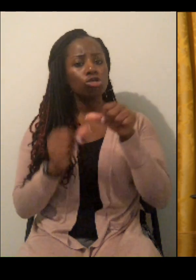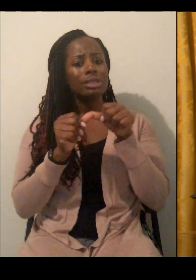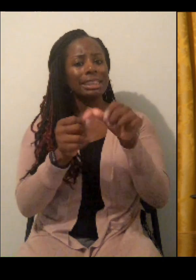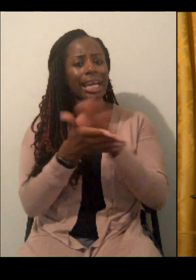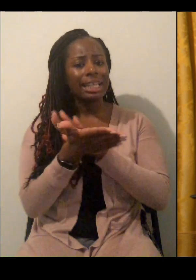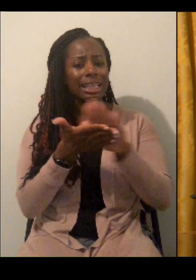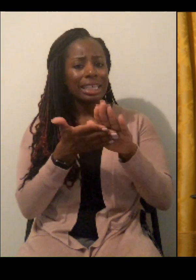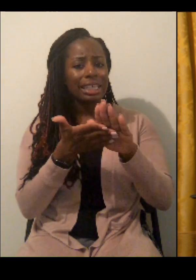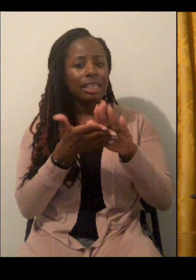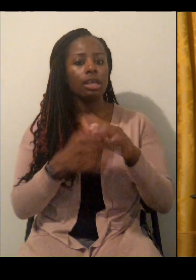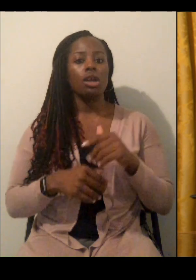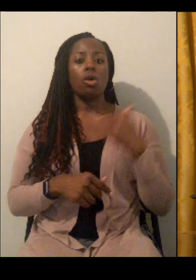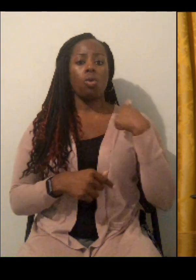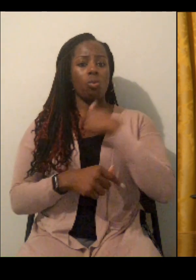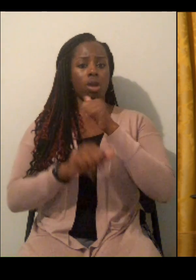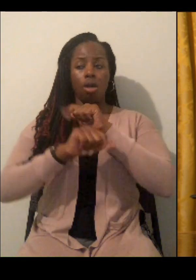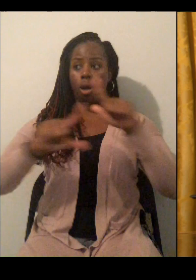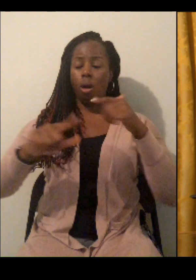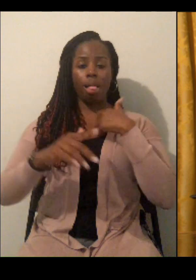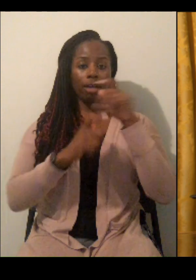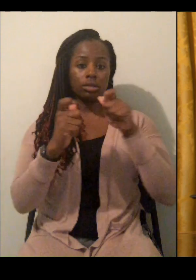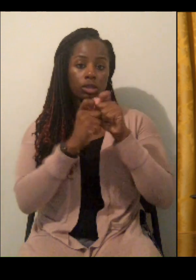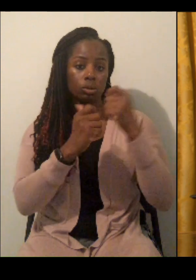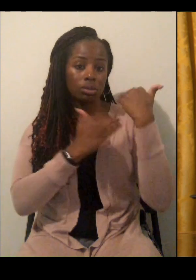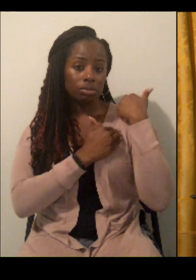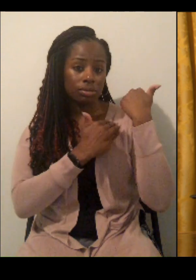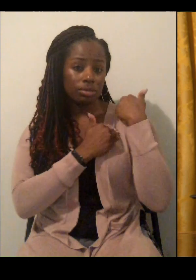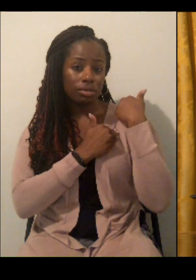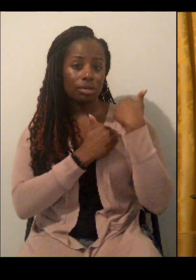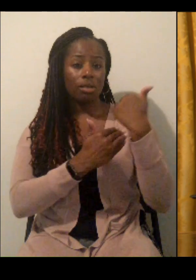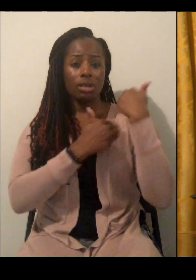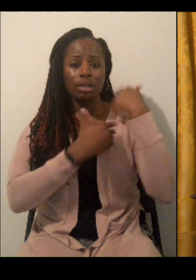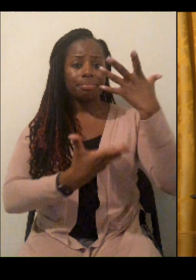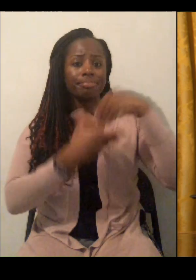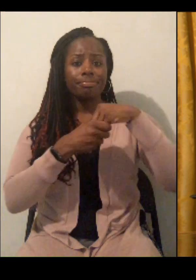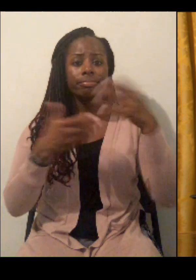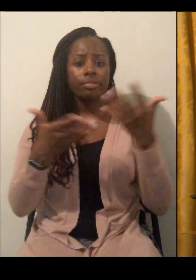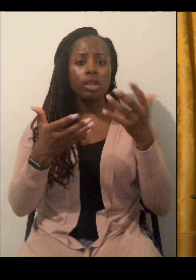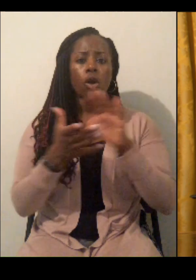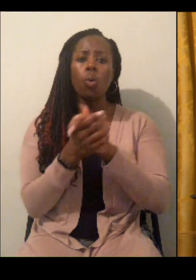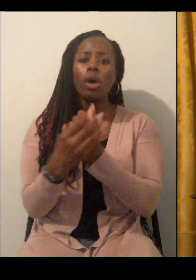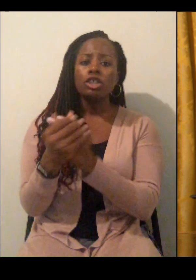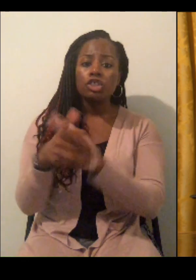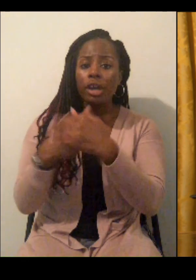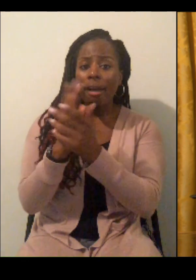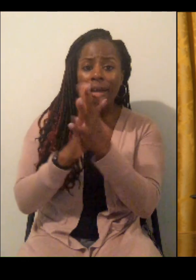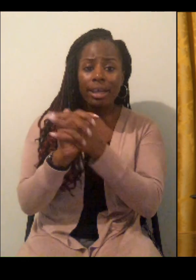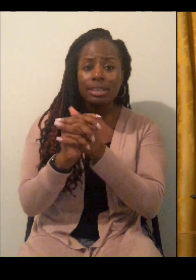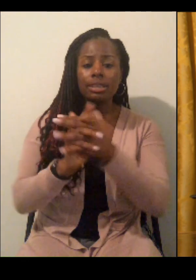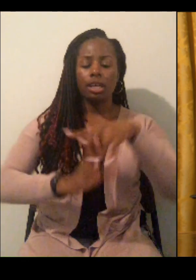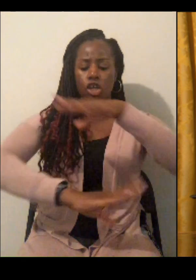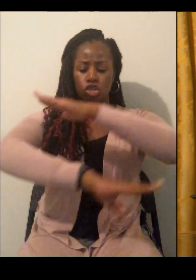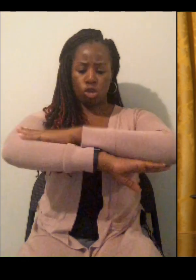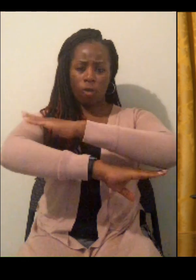wash your hands clean often use surfaces cover your face and mouth if you sneeze